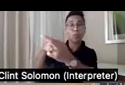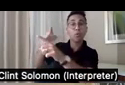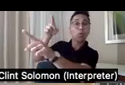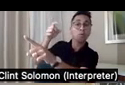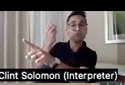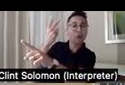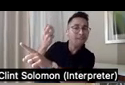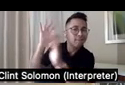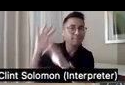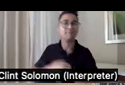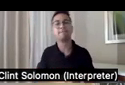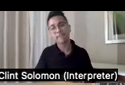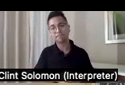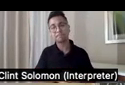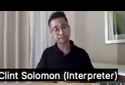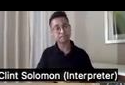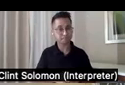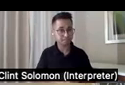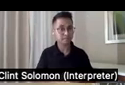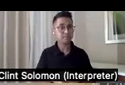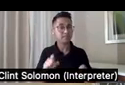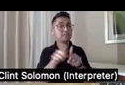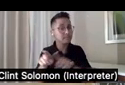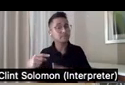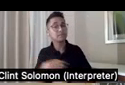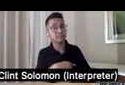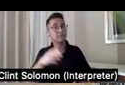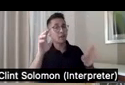and we can attend to key vocabulary that are important to the child